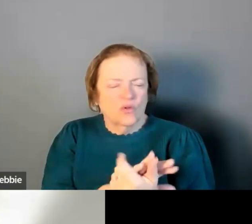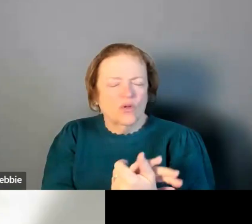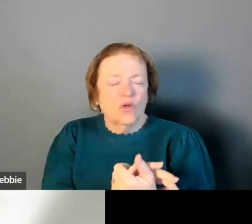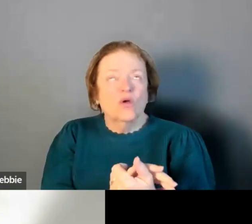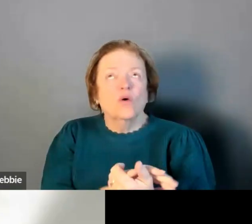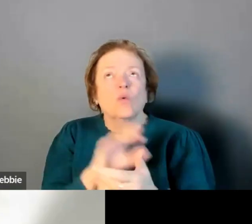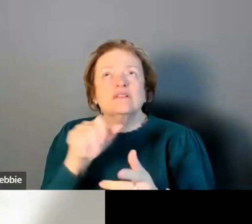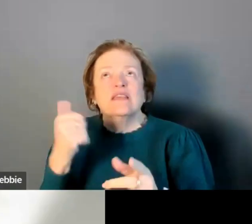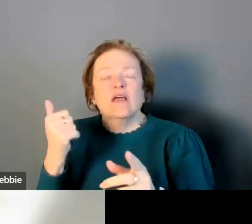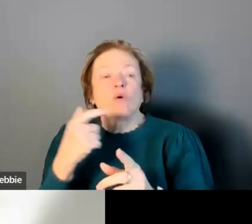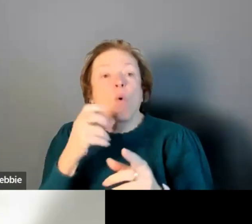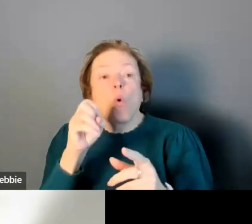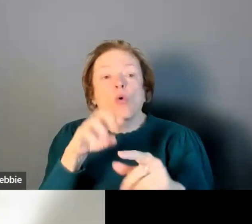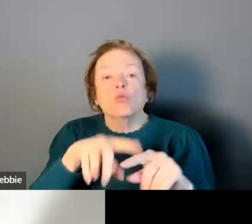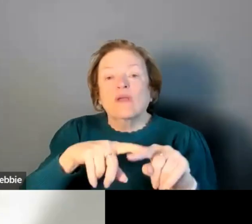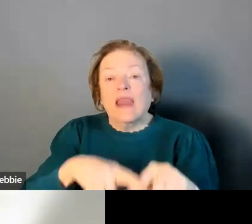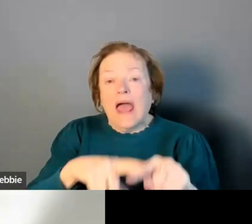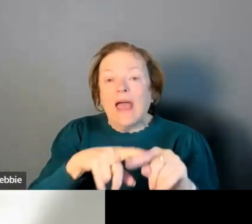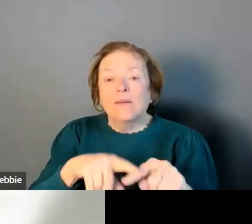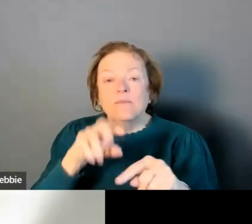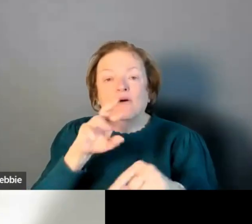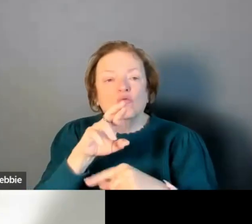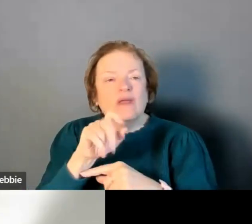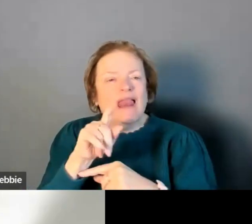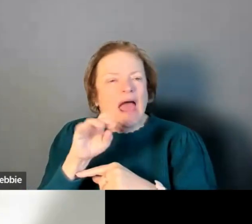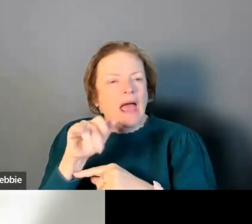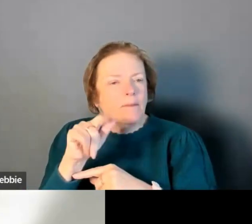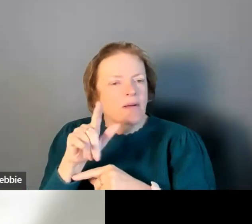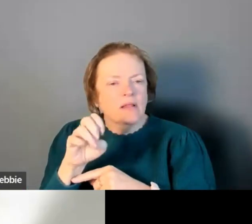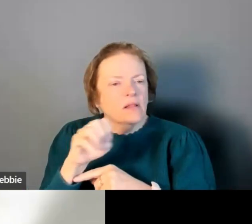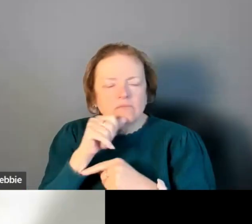reliable, thank you. Reliable enough to, during,